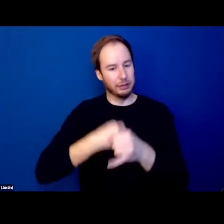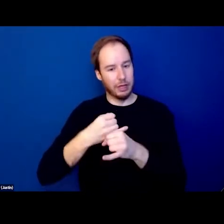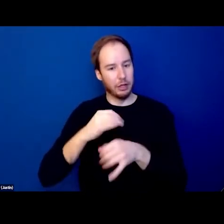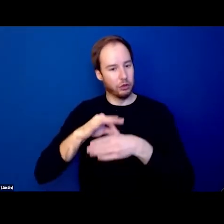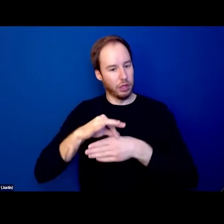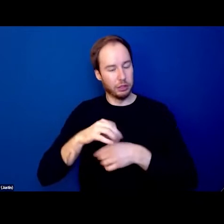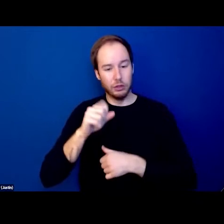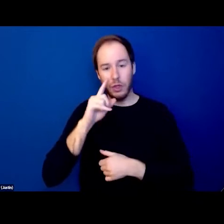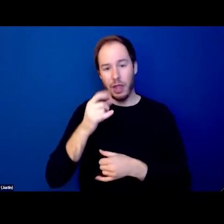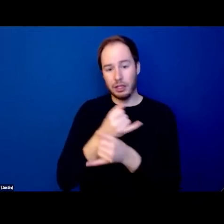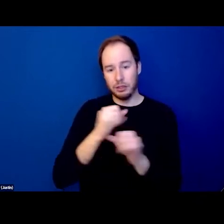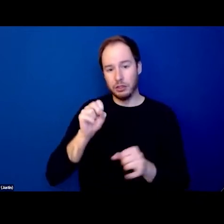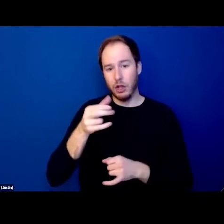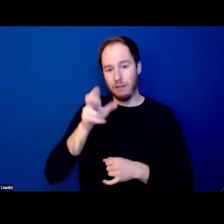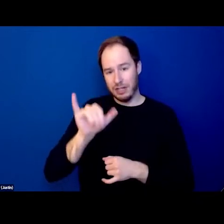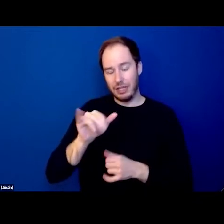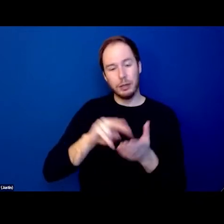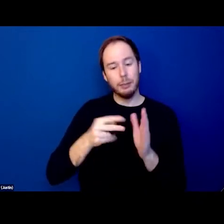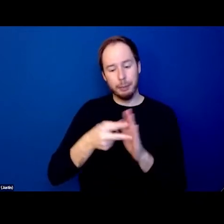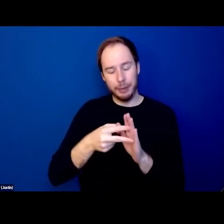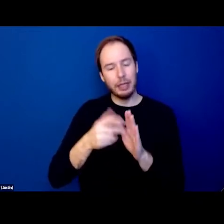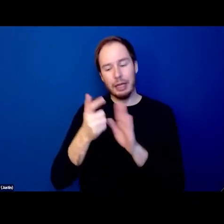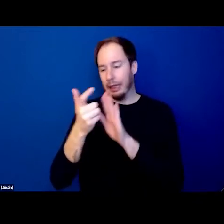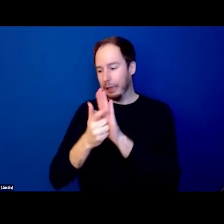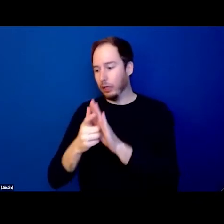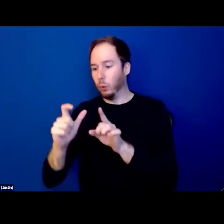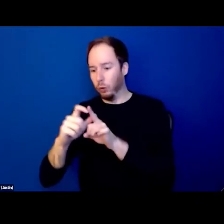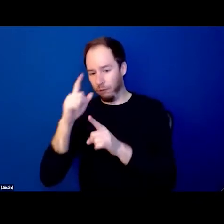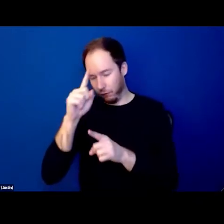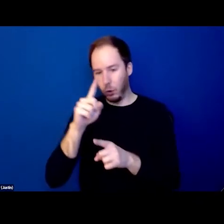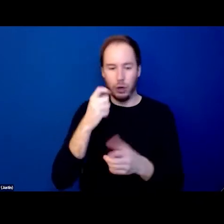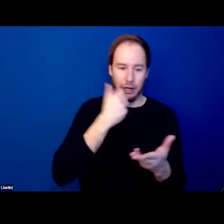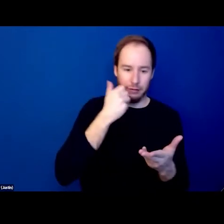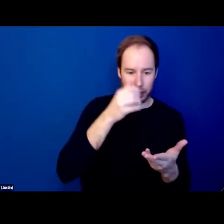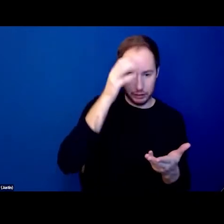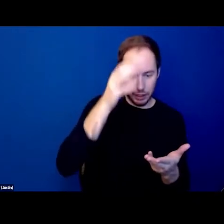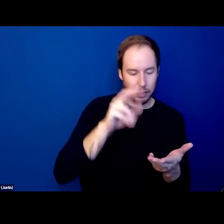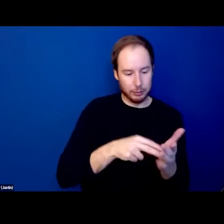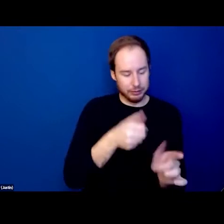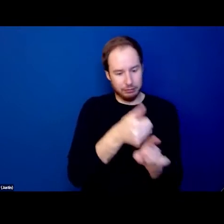Sovereignty is a legal word fort ordinary concept. So the authority to self-govern.